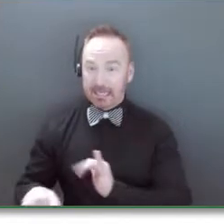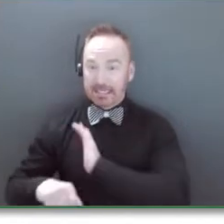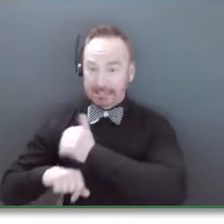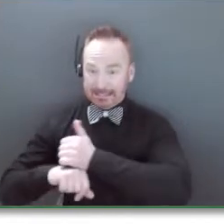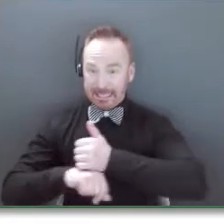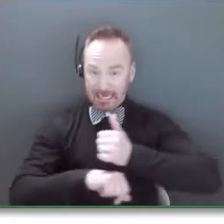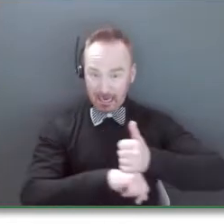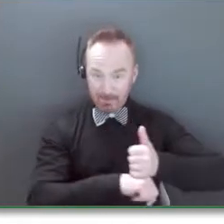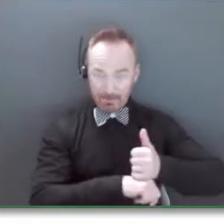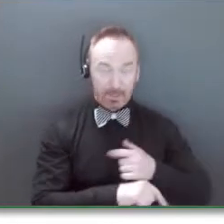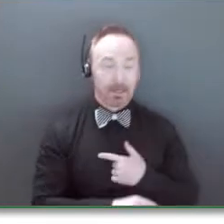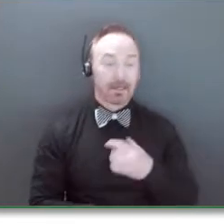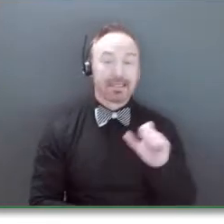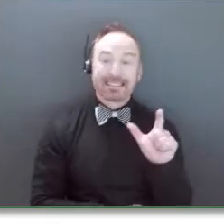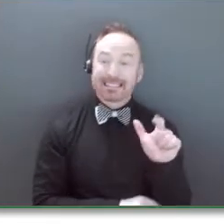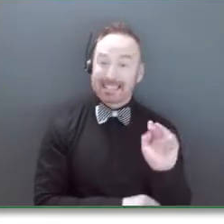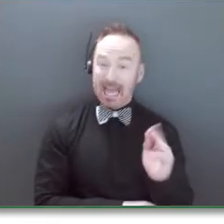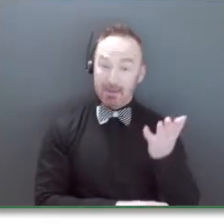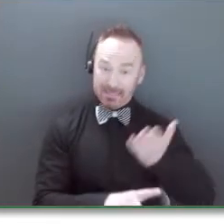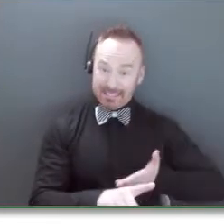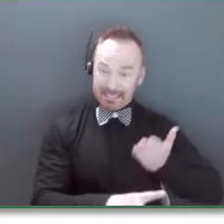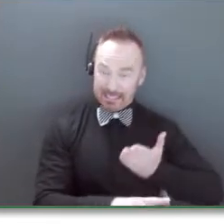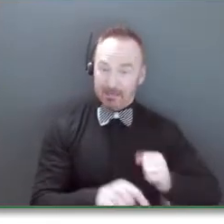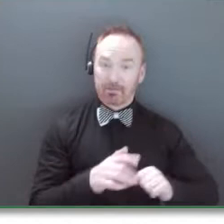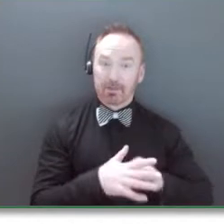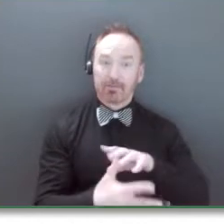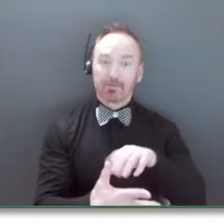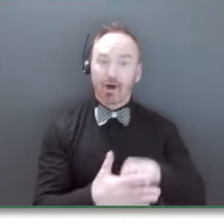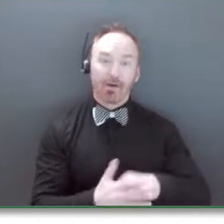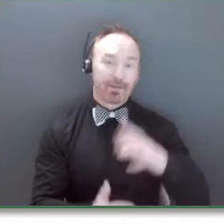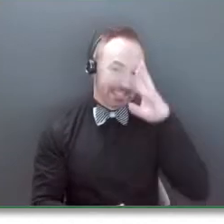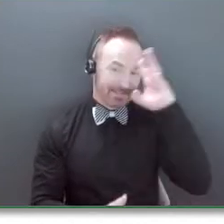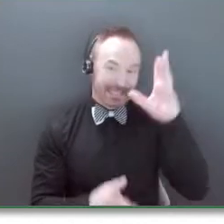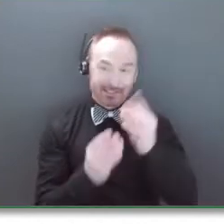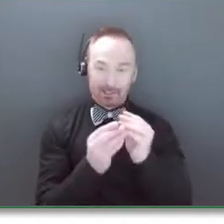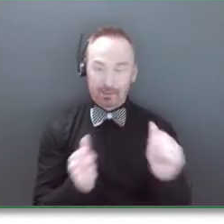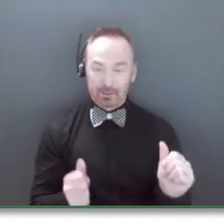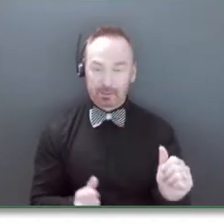innovative solutions including one day in 1995 when he decided he wanted to go